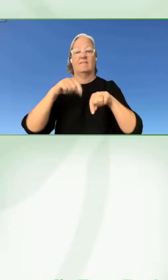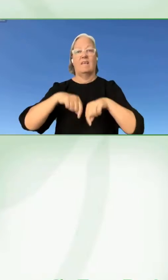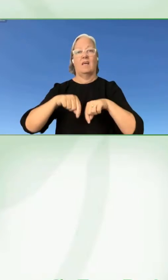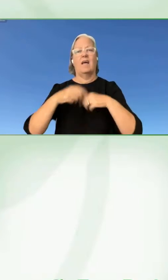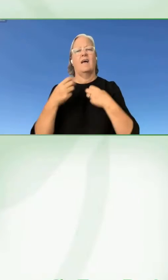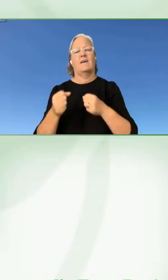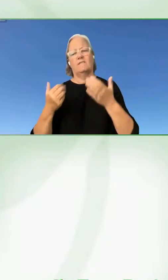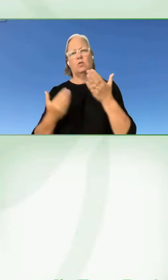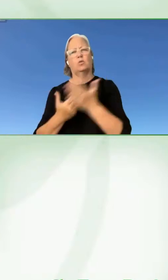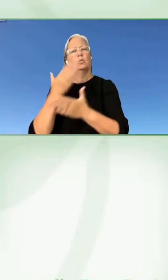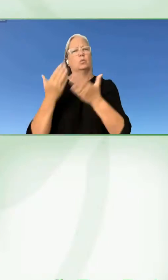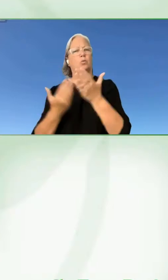Thank you.